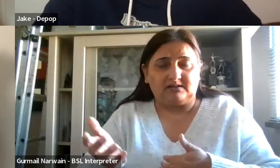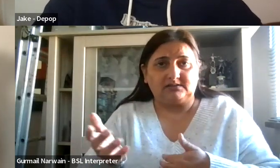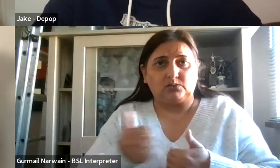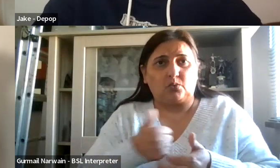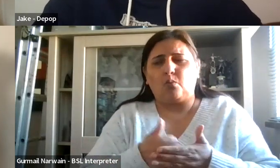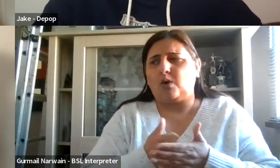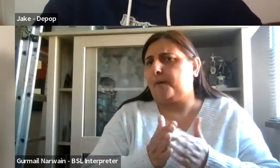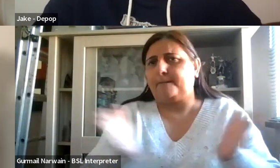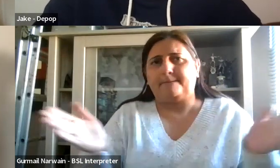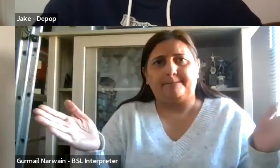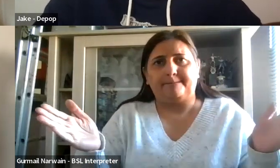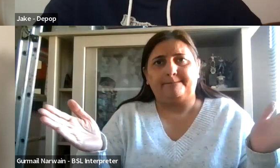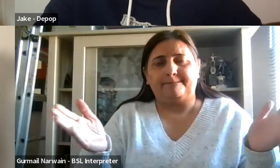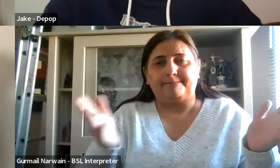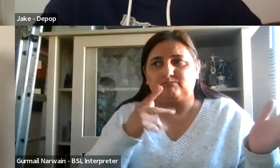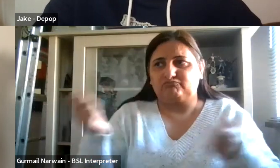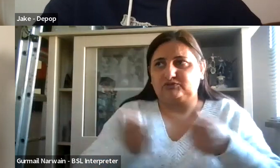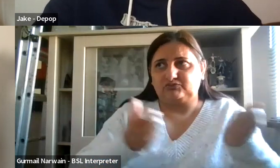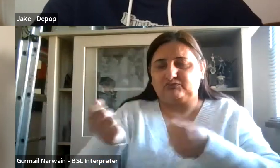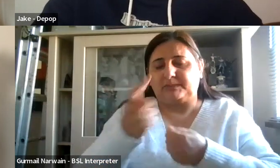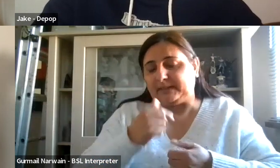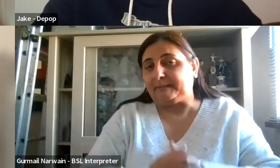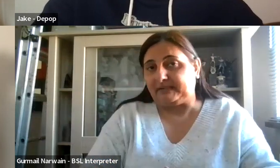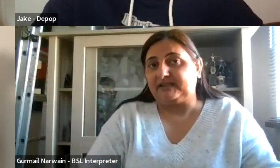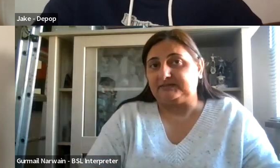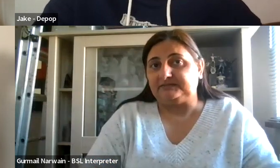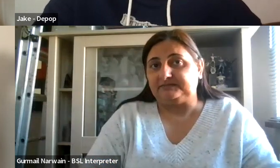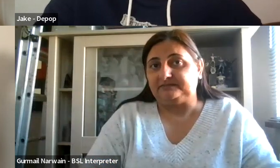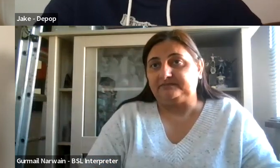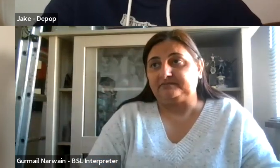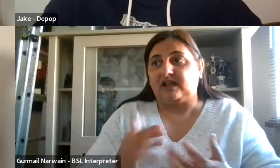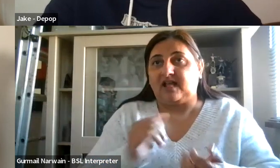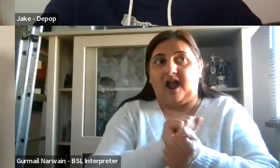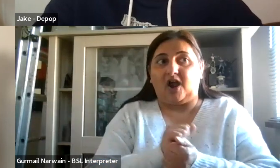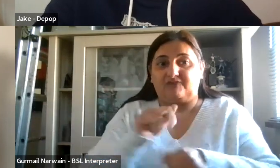And we're always open to looking at bringing people on got lots of hiring do this year. We have a lot much hirings this year and roles to come.